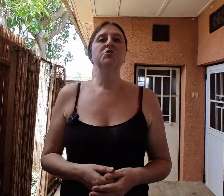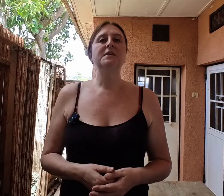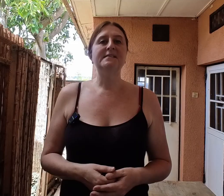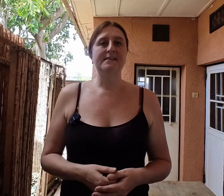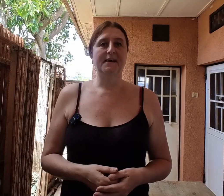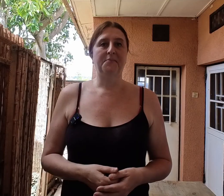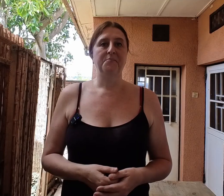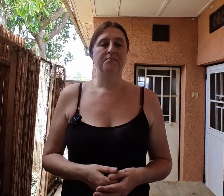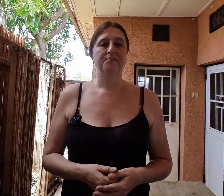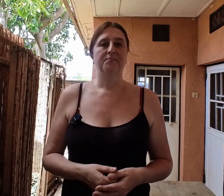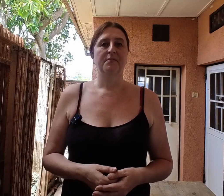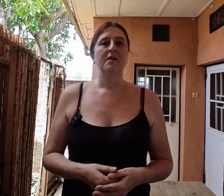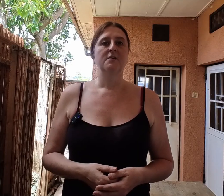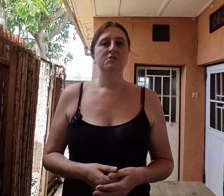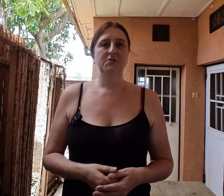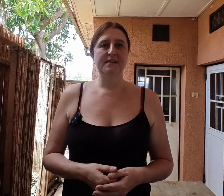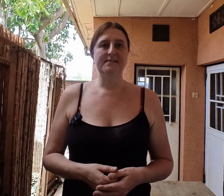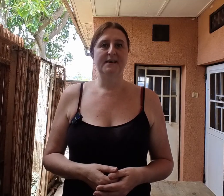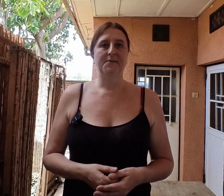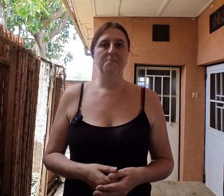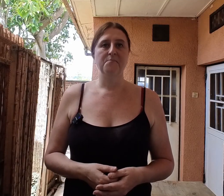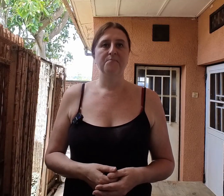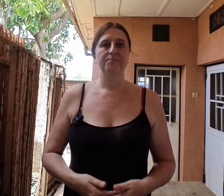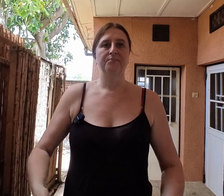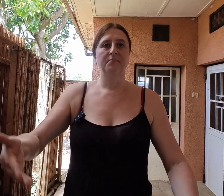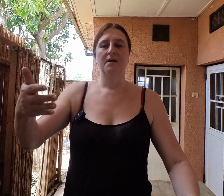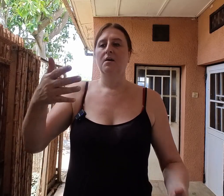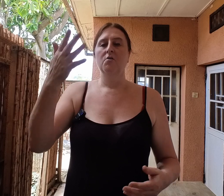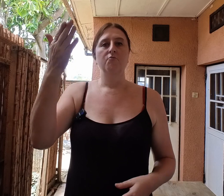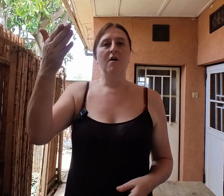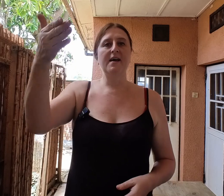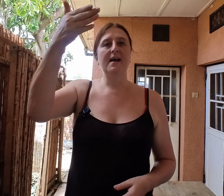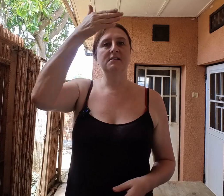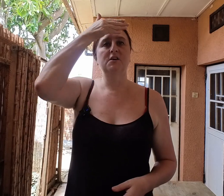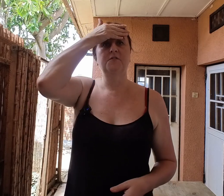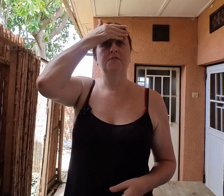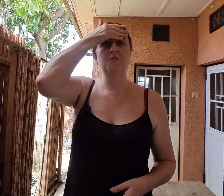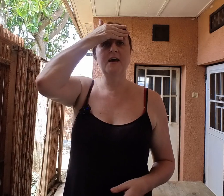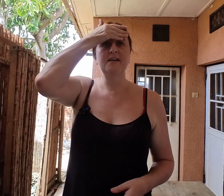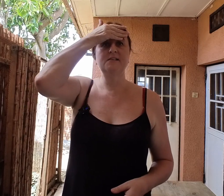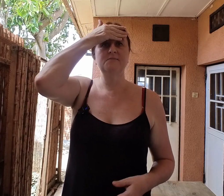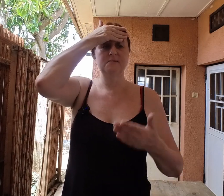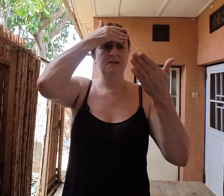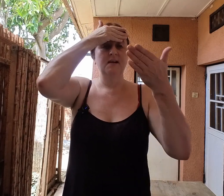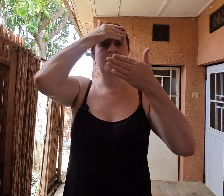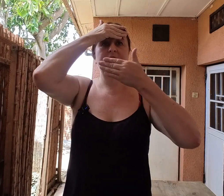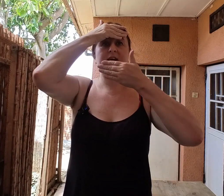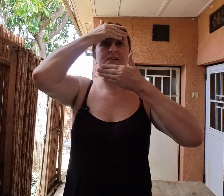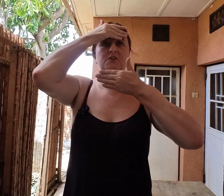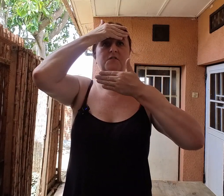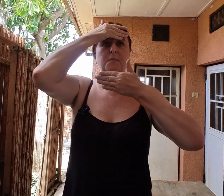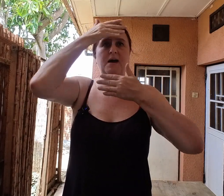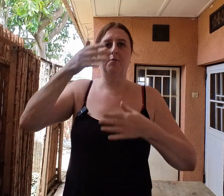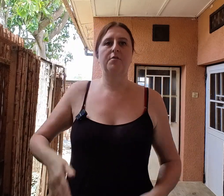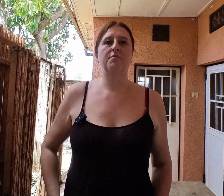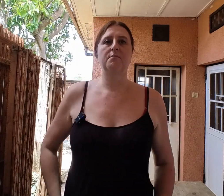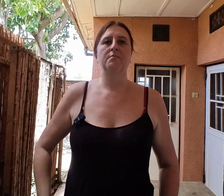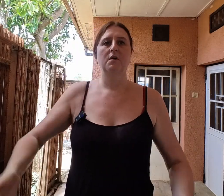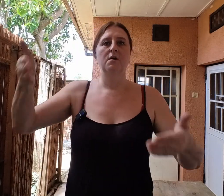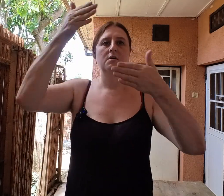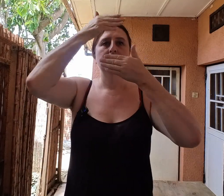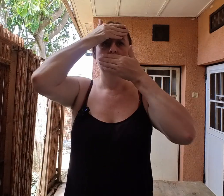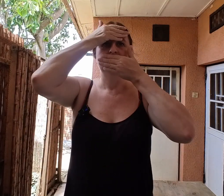Tunisia. Tunisia. Right hand over forehead, left hand over mouth.